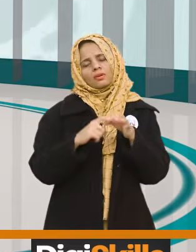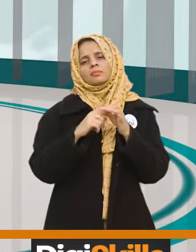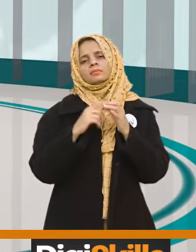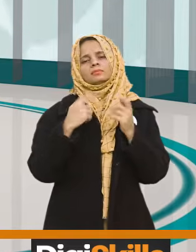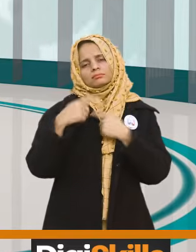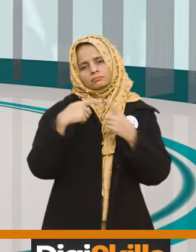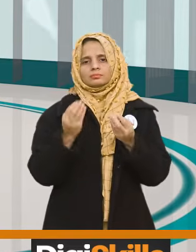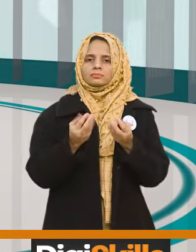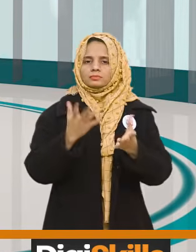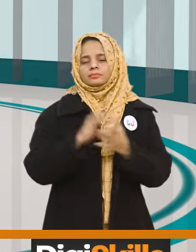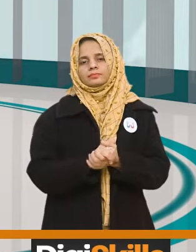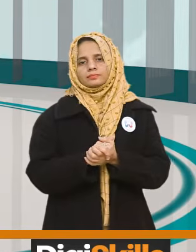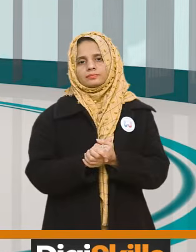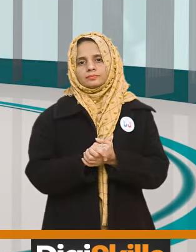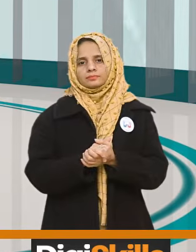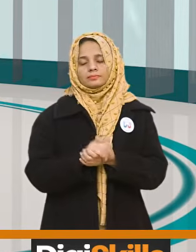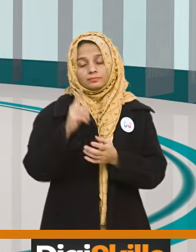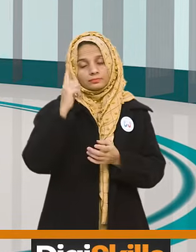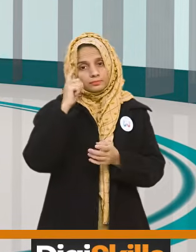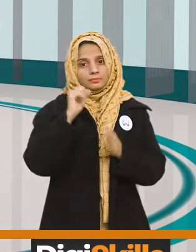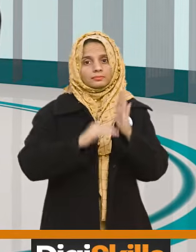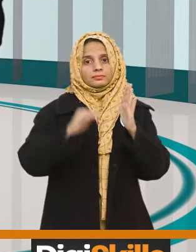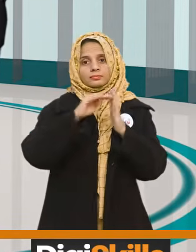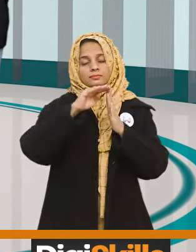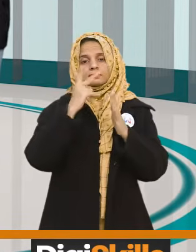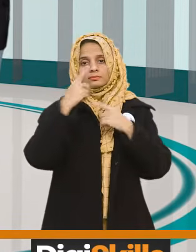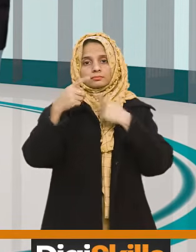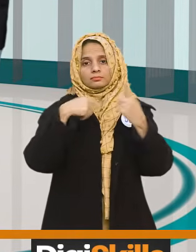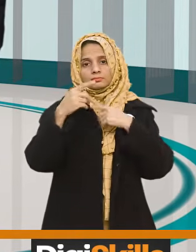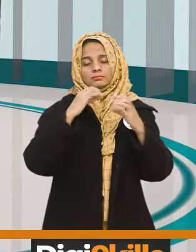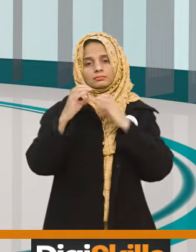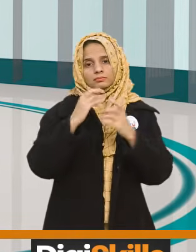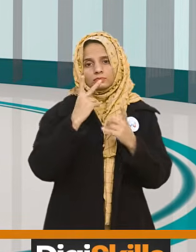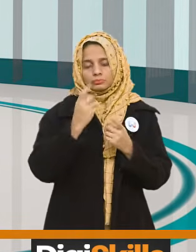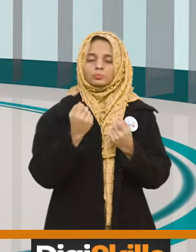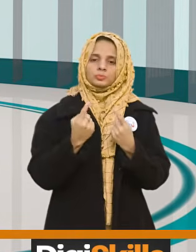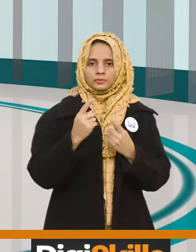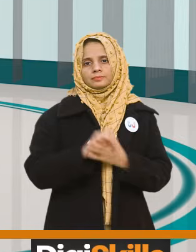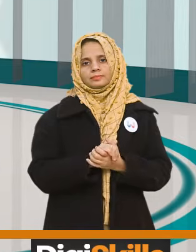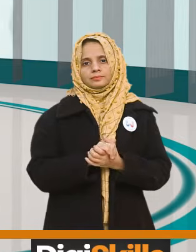and answer will go on. Your Business Development Skills and Communication Skills come into play.